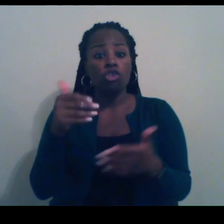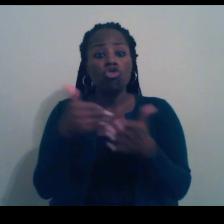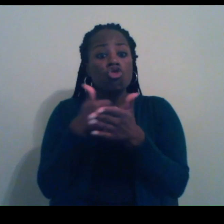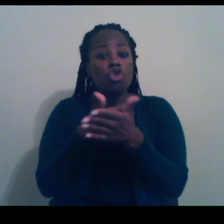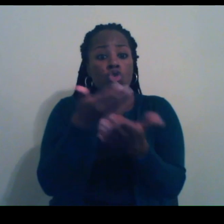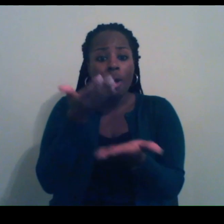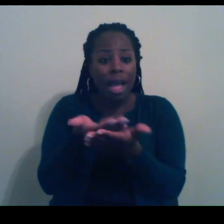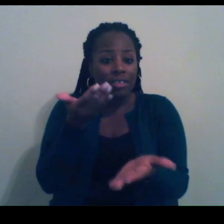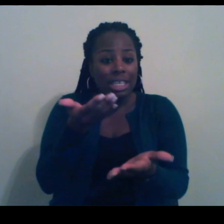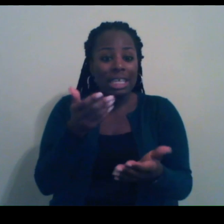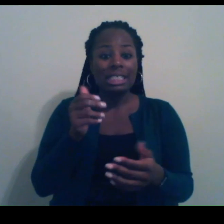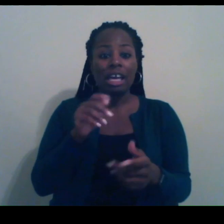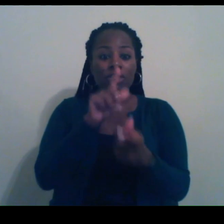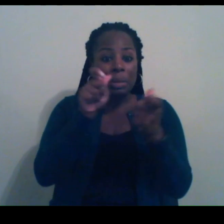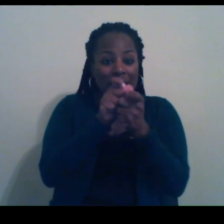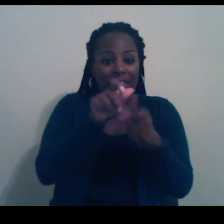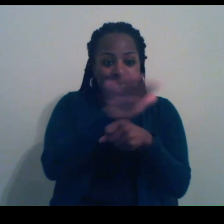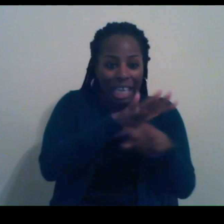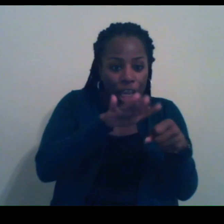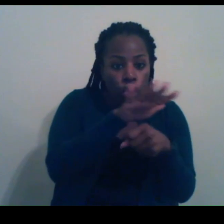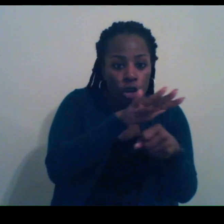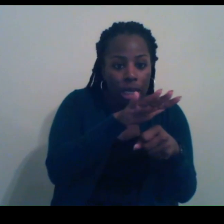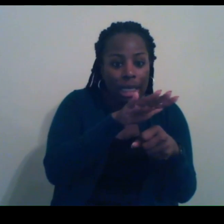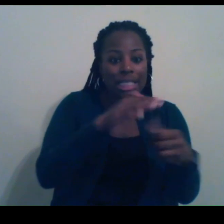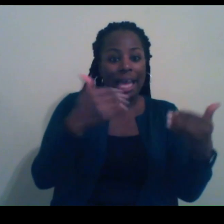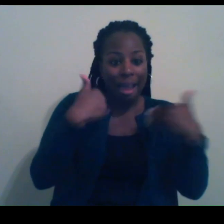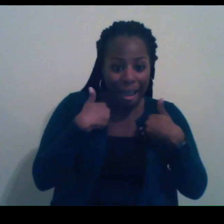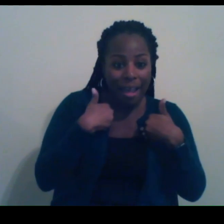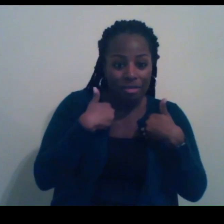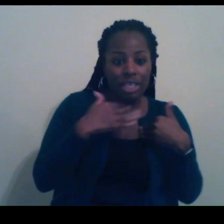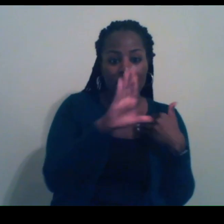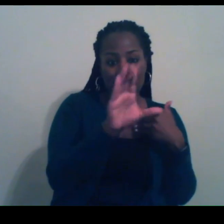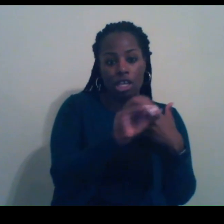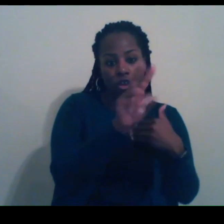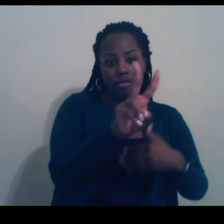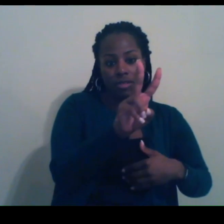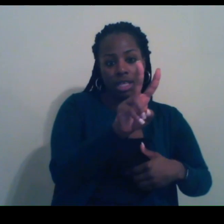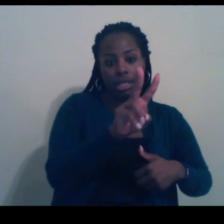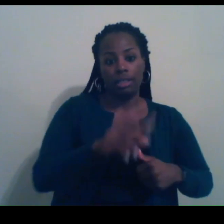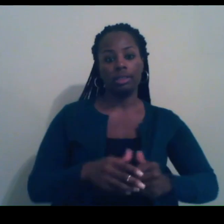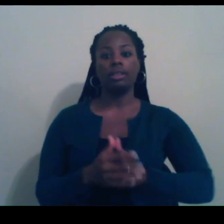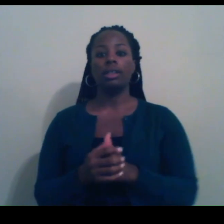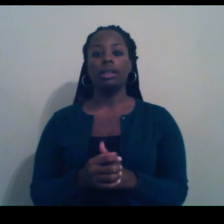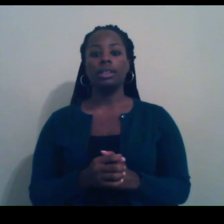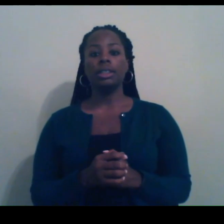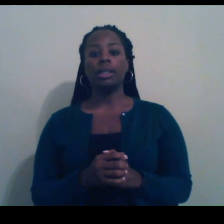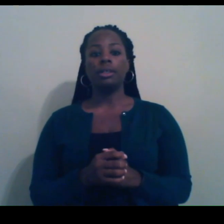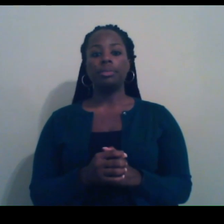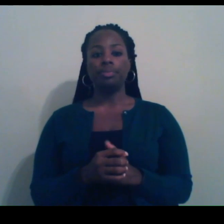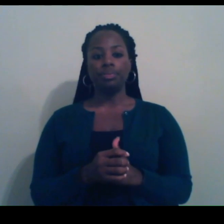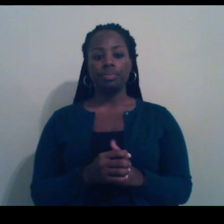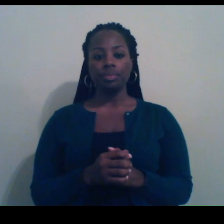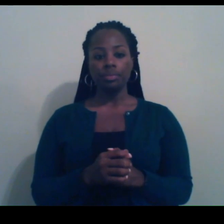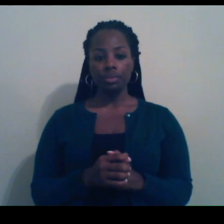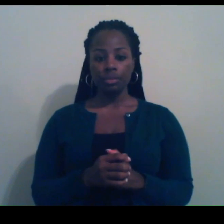pockets around this nation with regard to with regard to international travel